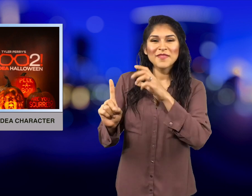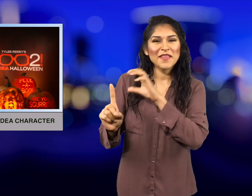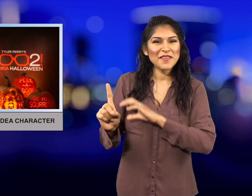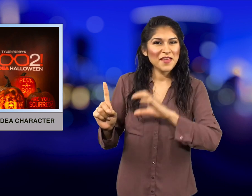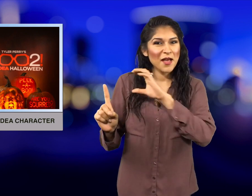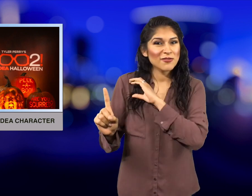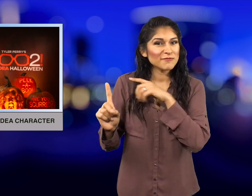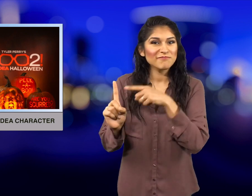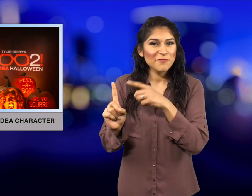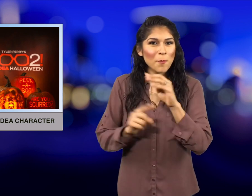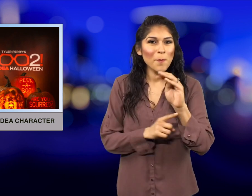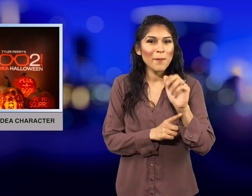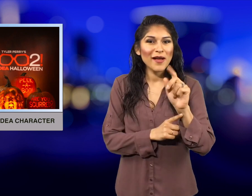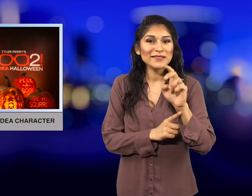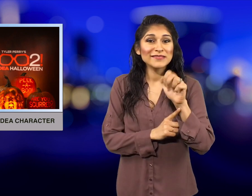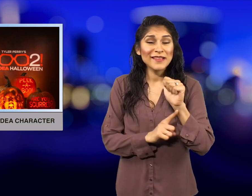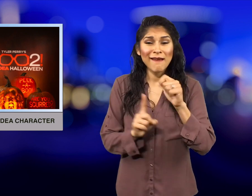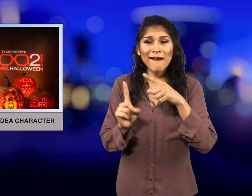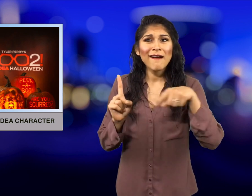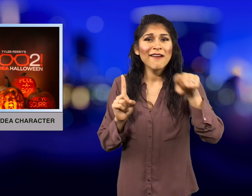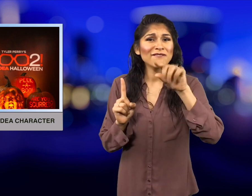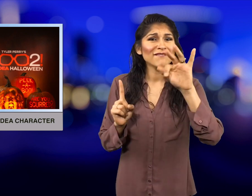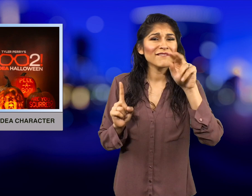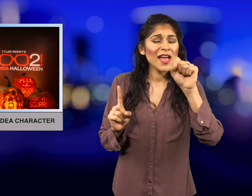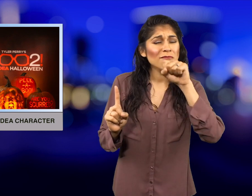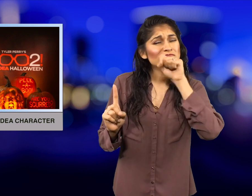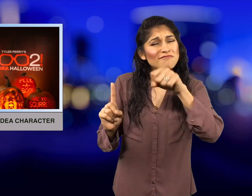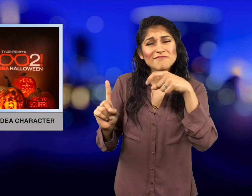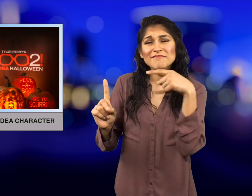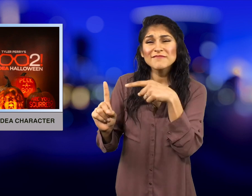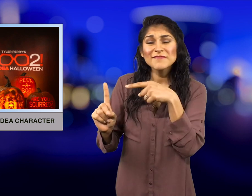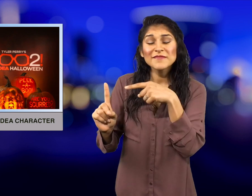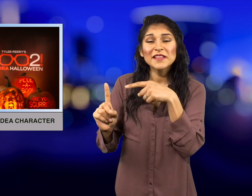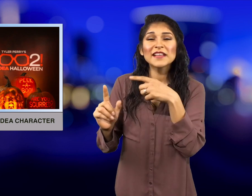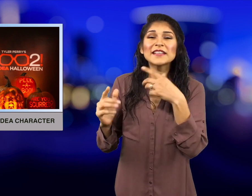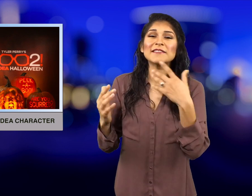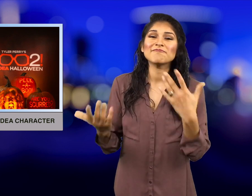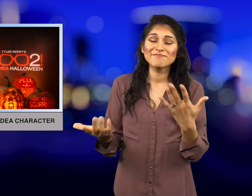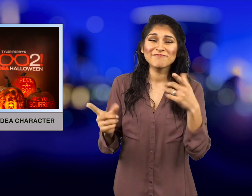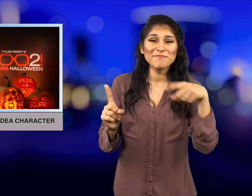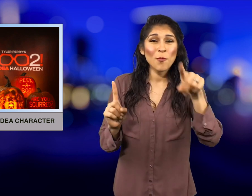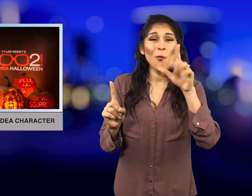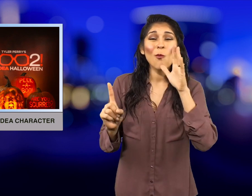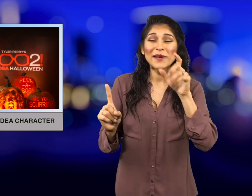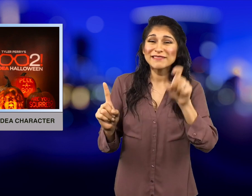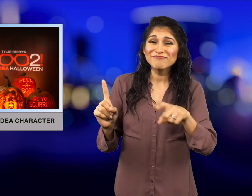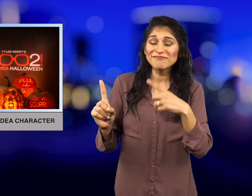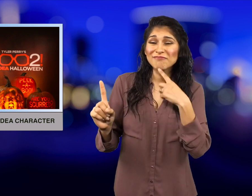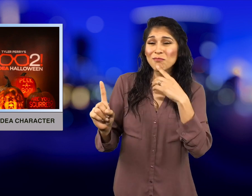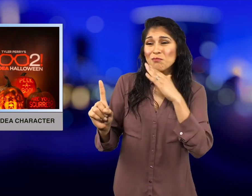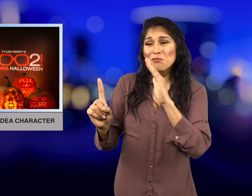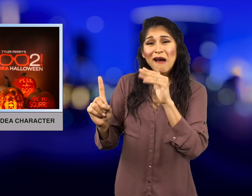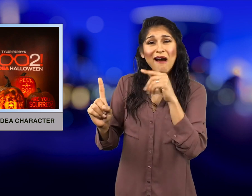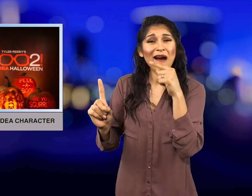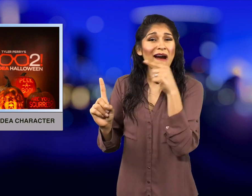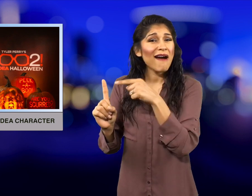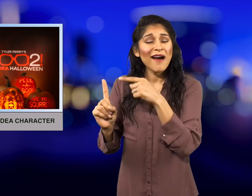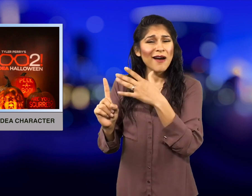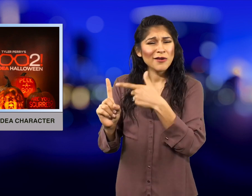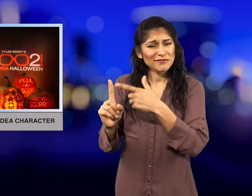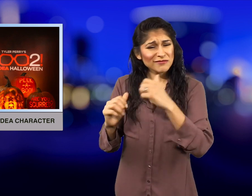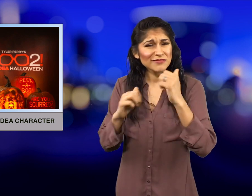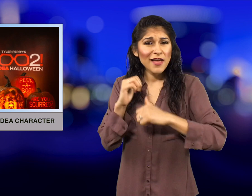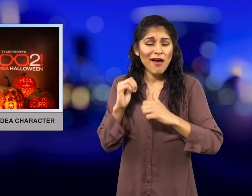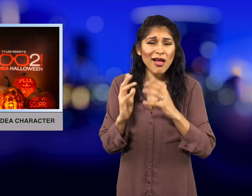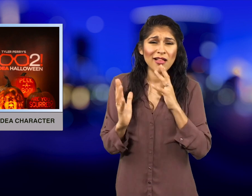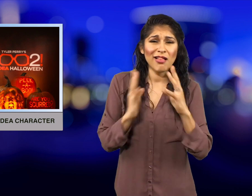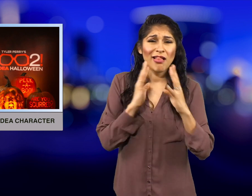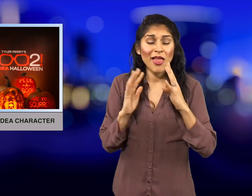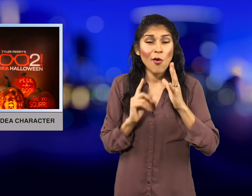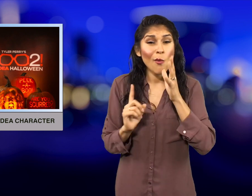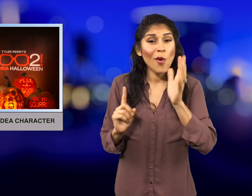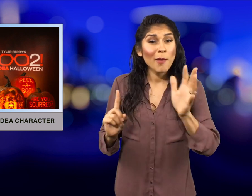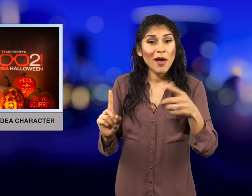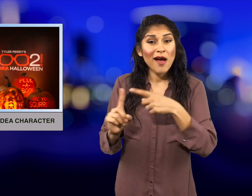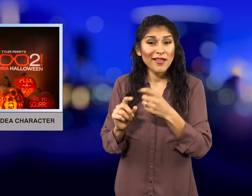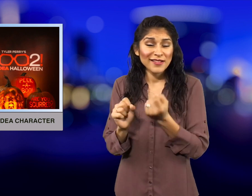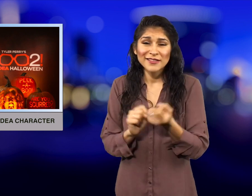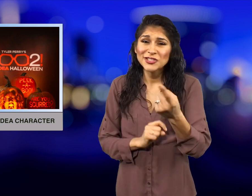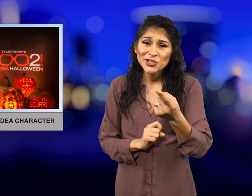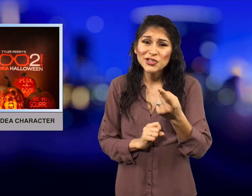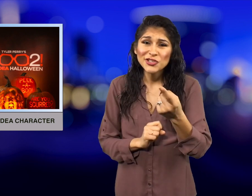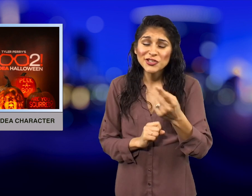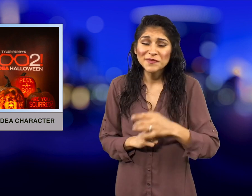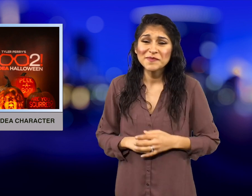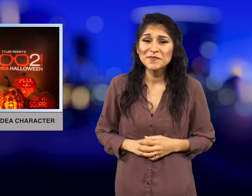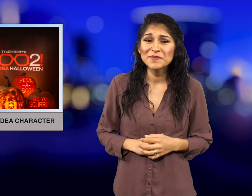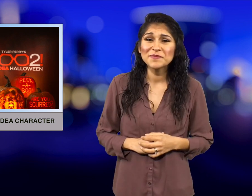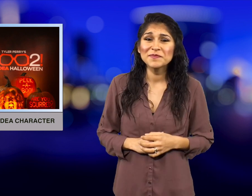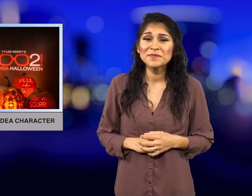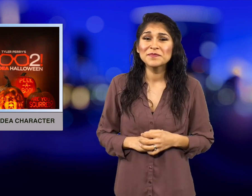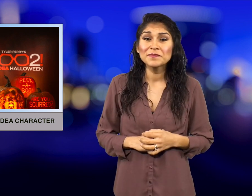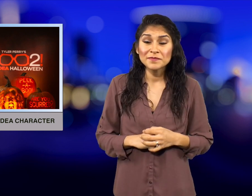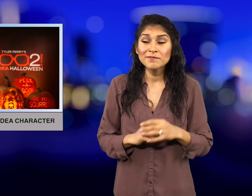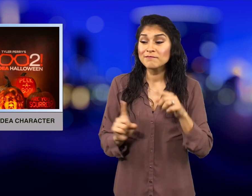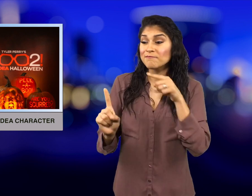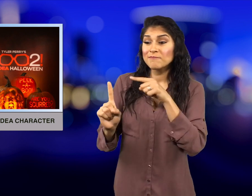Madea fans, you have to bid goodbye to the tough-talking grandmother next year.